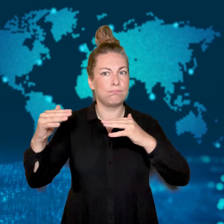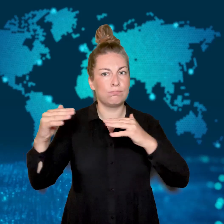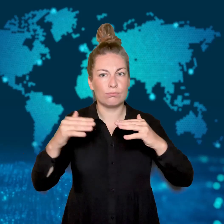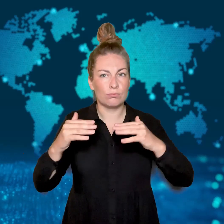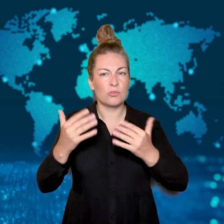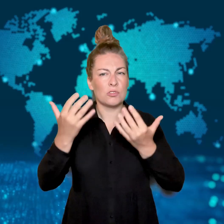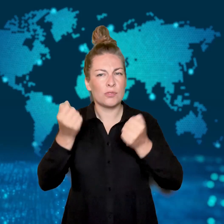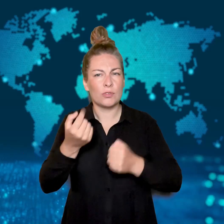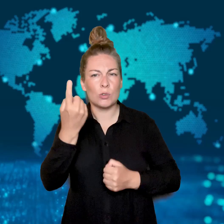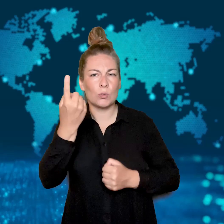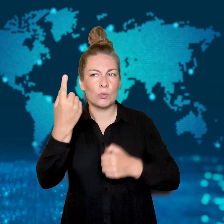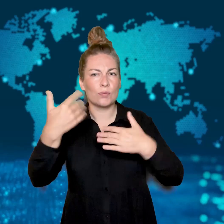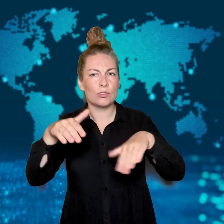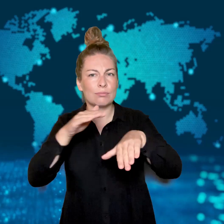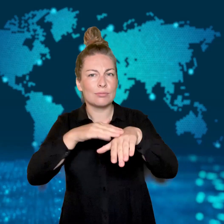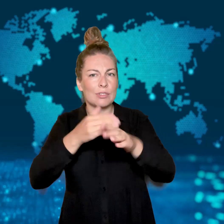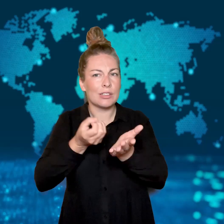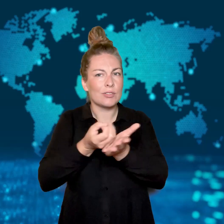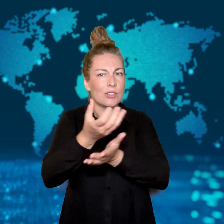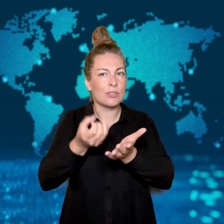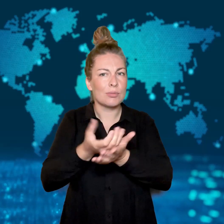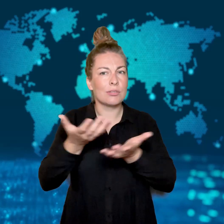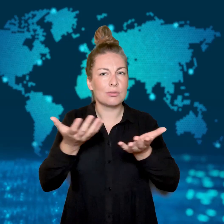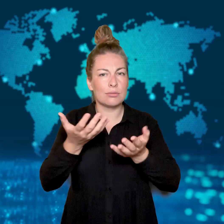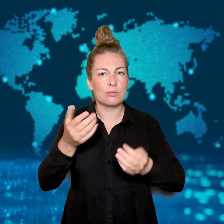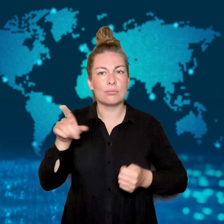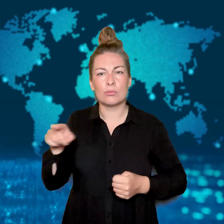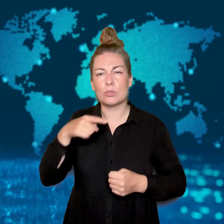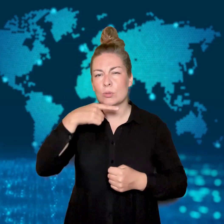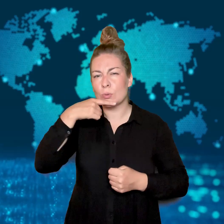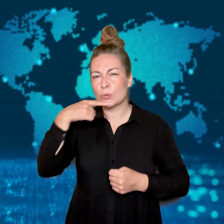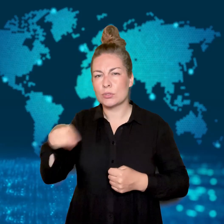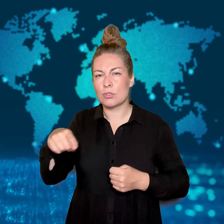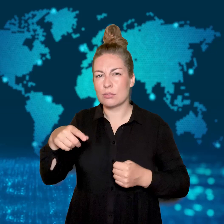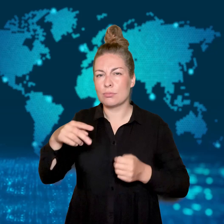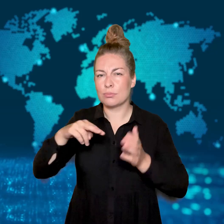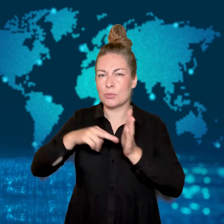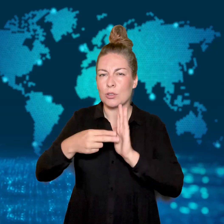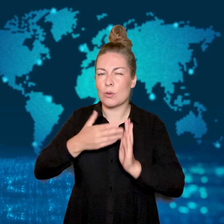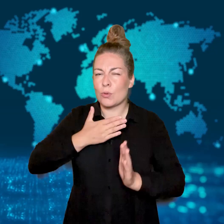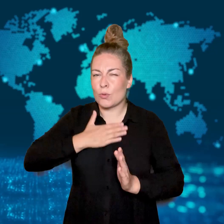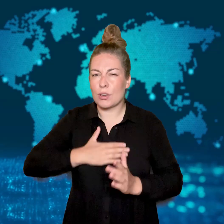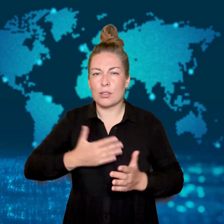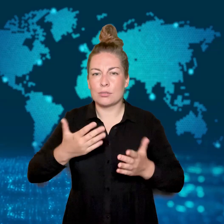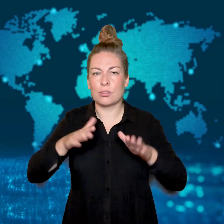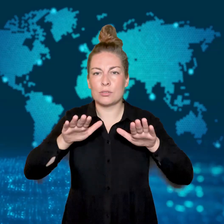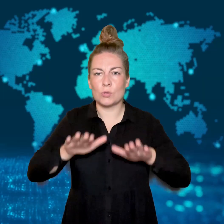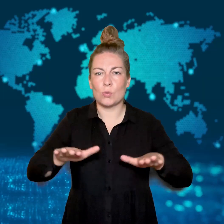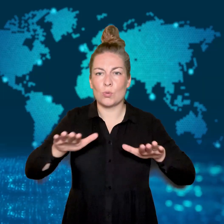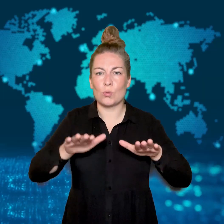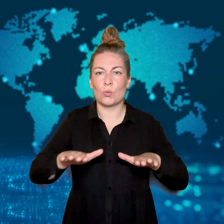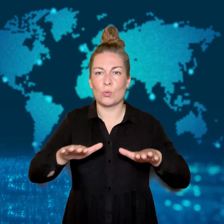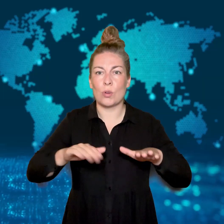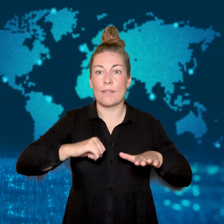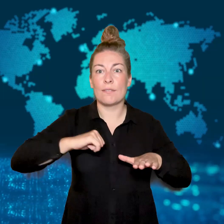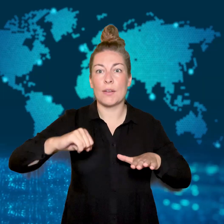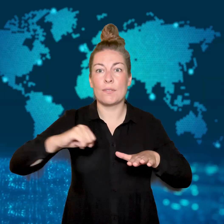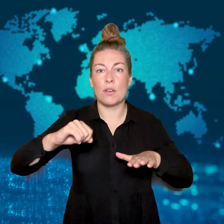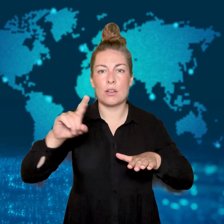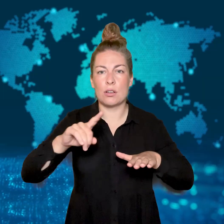The intensity of the war has not decreased.